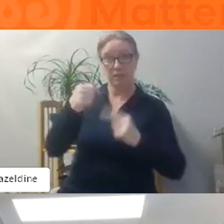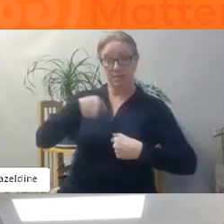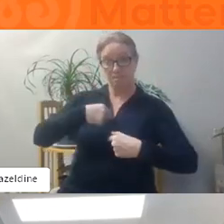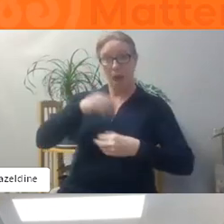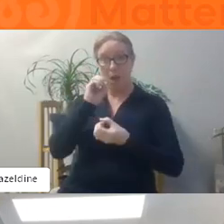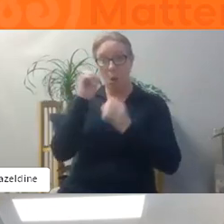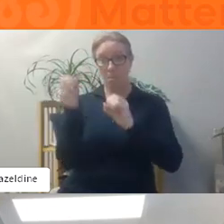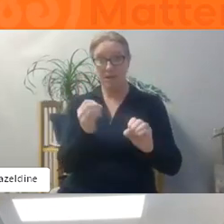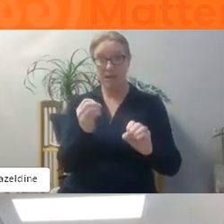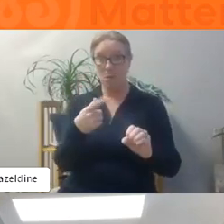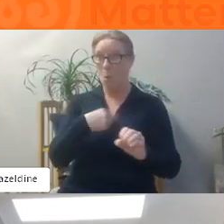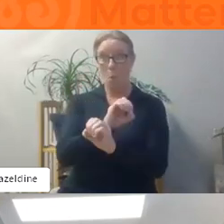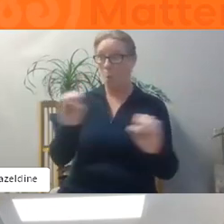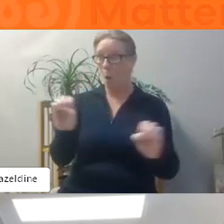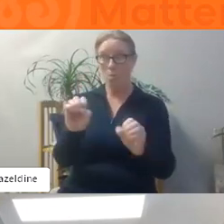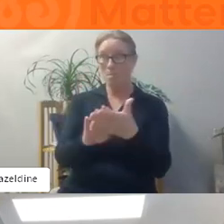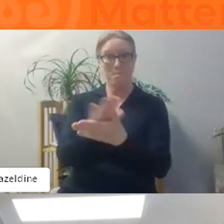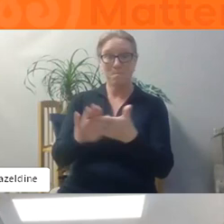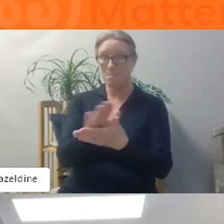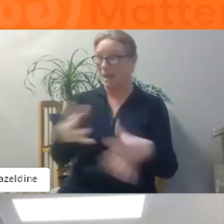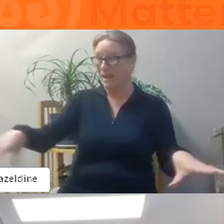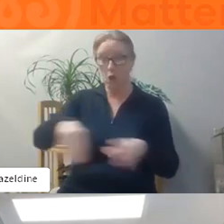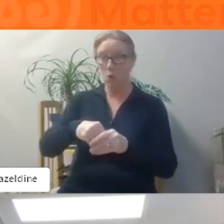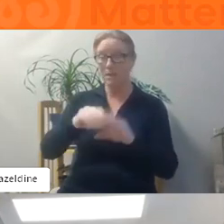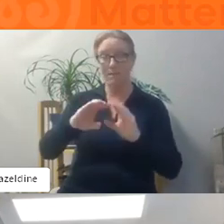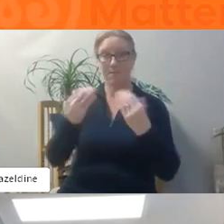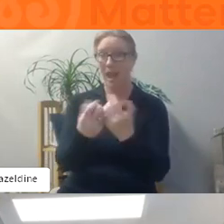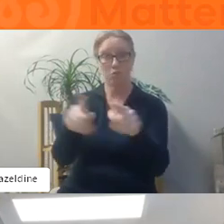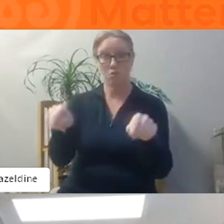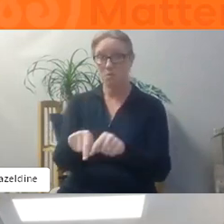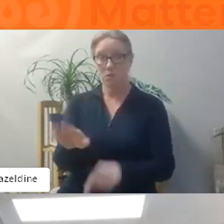is not going to result in inclusive classrooms. For disabled people